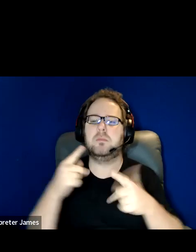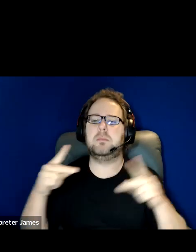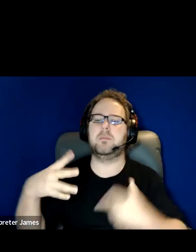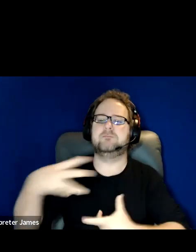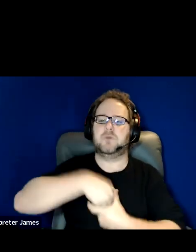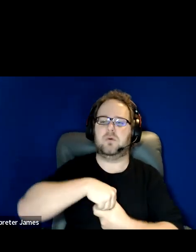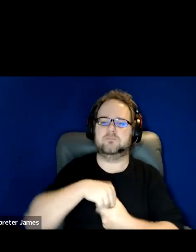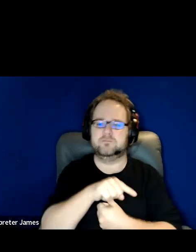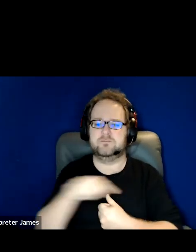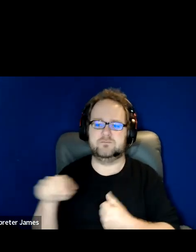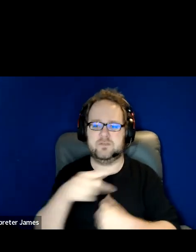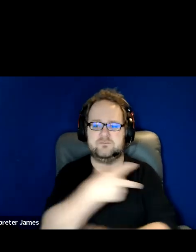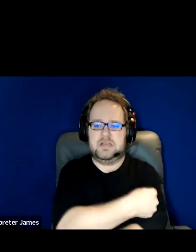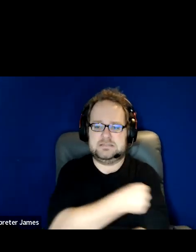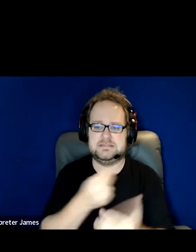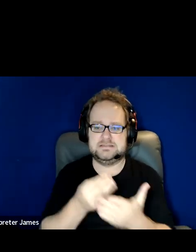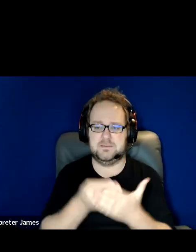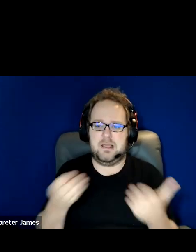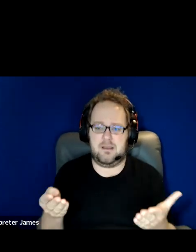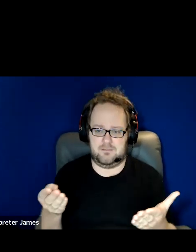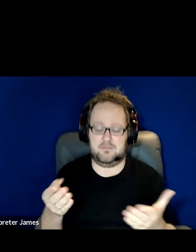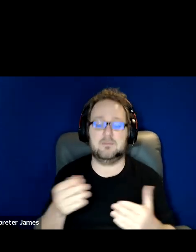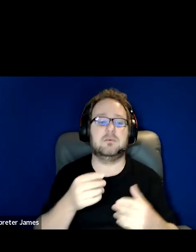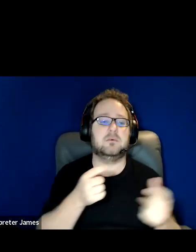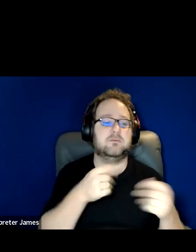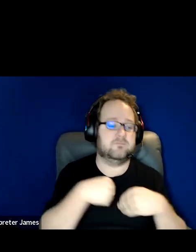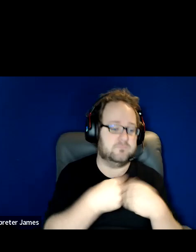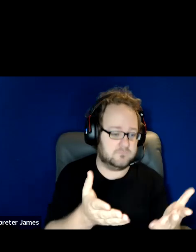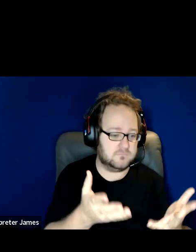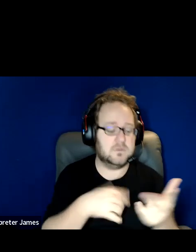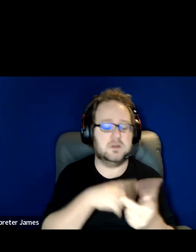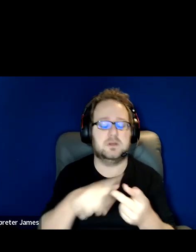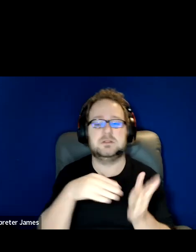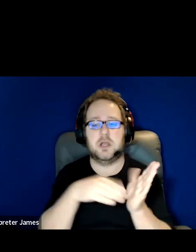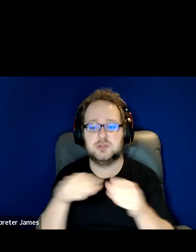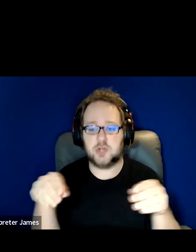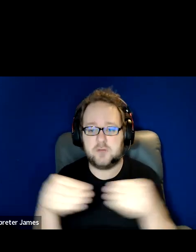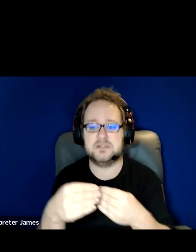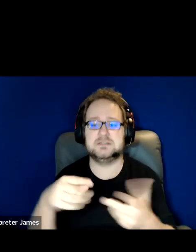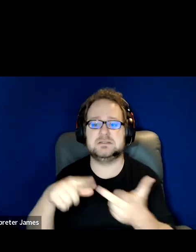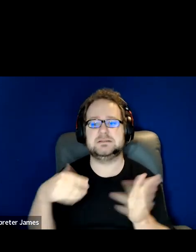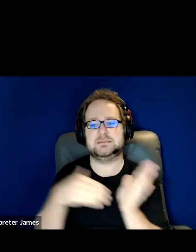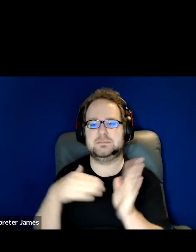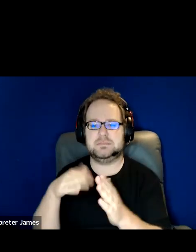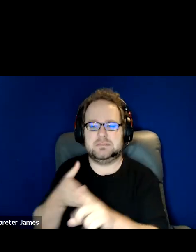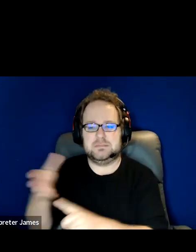supply, whether that's manufacturers, distributors, doctors offices, pediatricians to try to understand